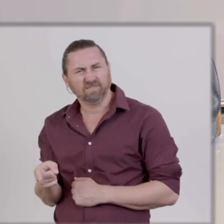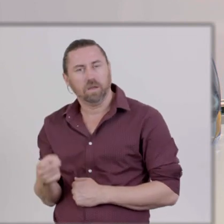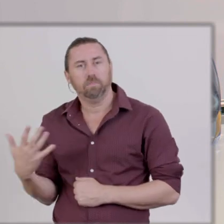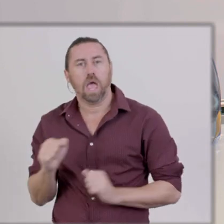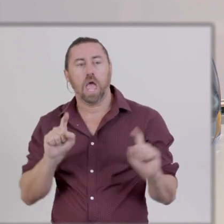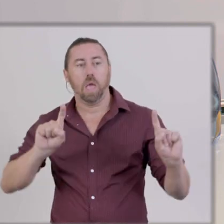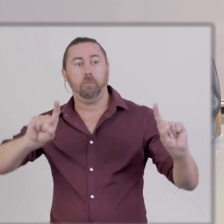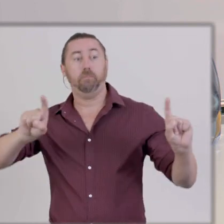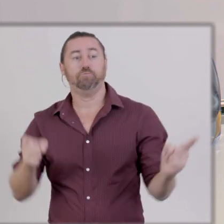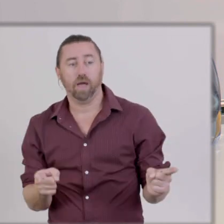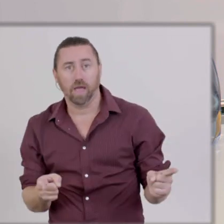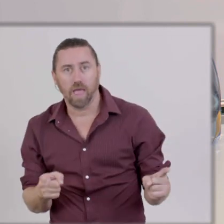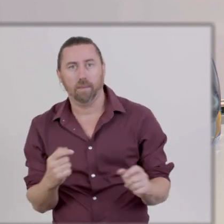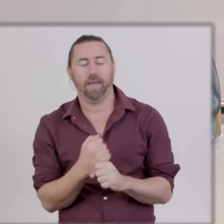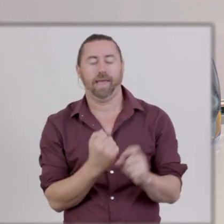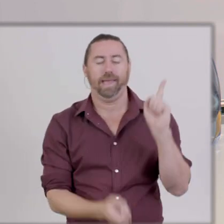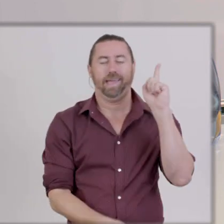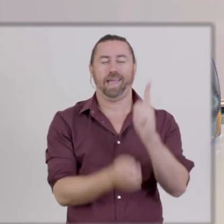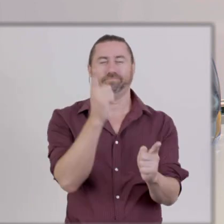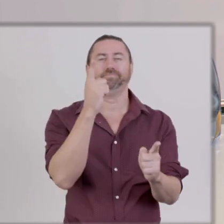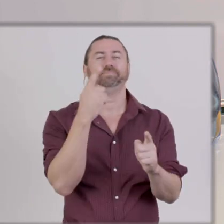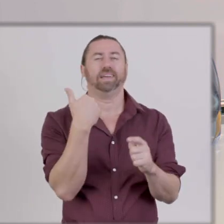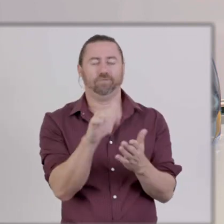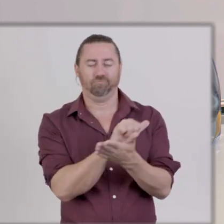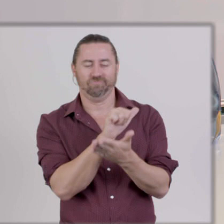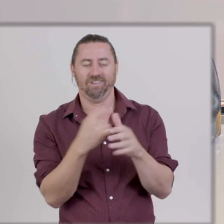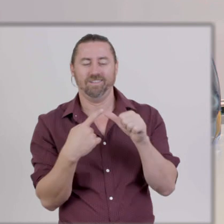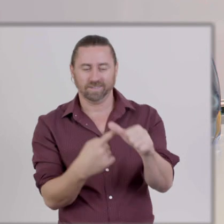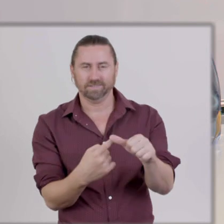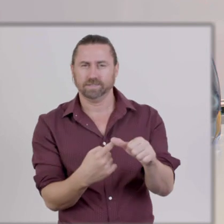We need to add brackets, to make the expression reflect the problem.